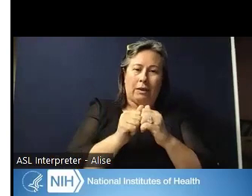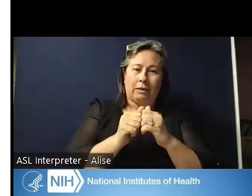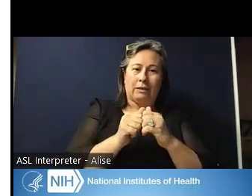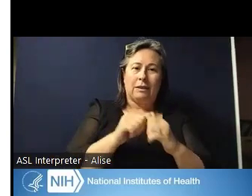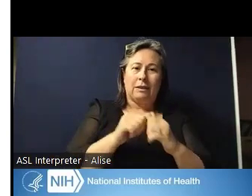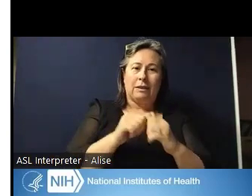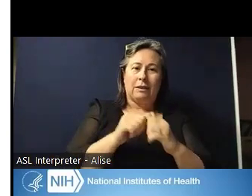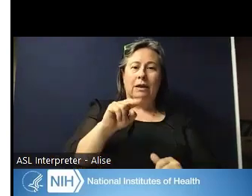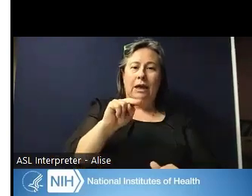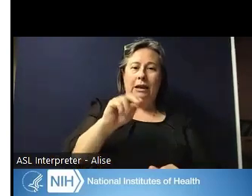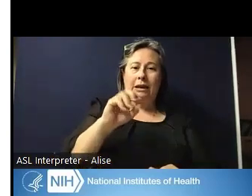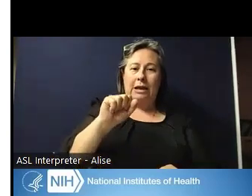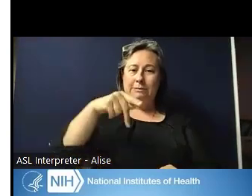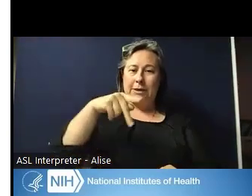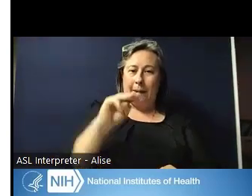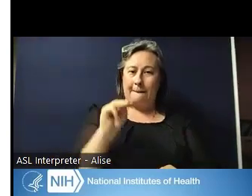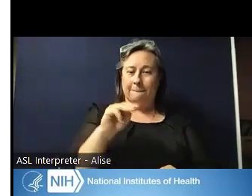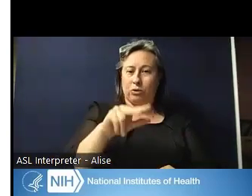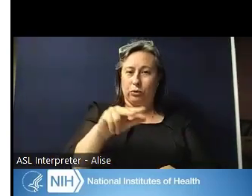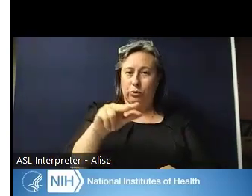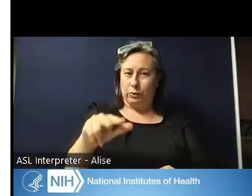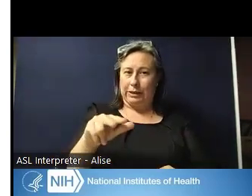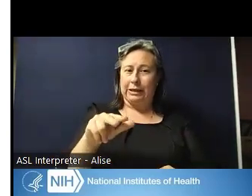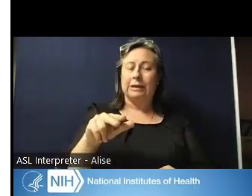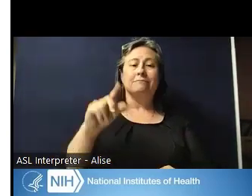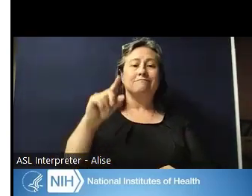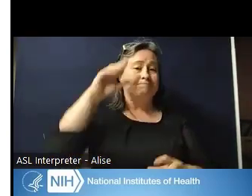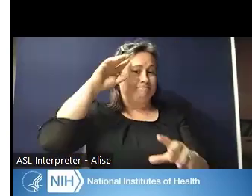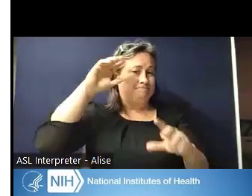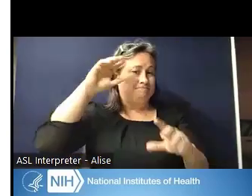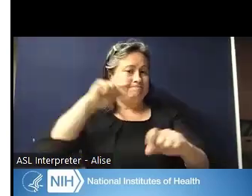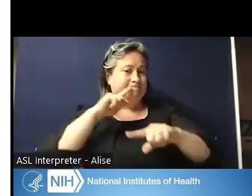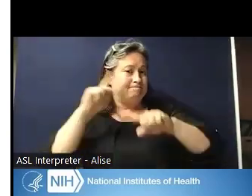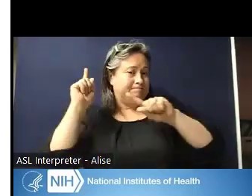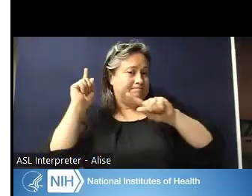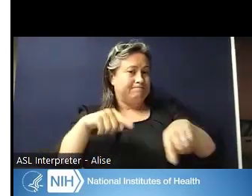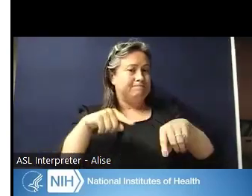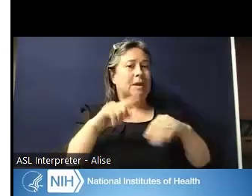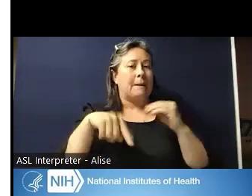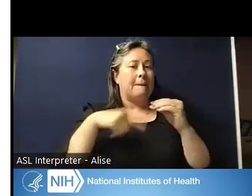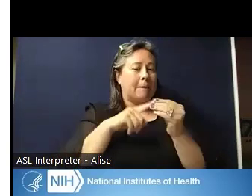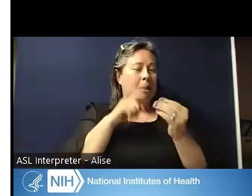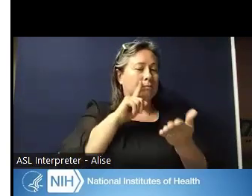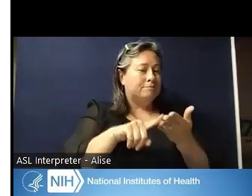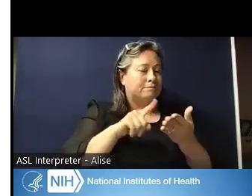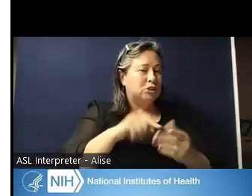National Security Presidential Memorandum on Research Security and Integrity.